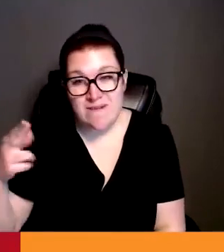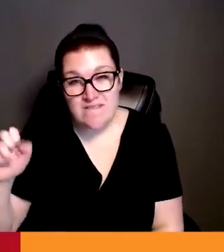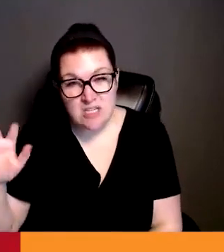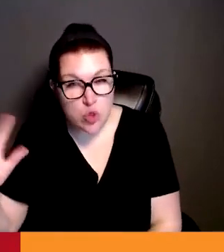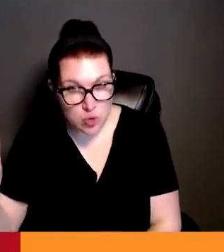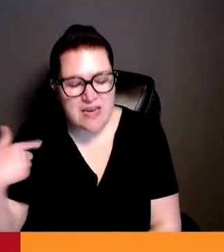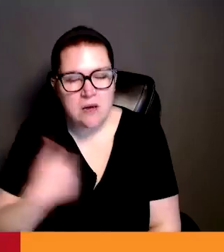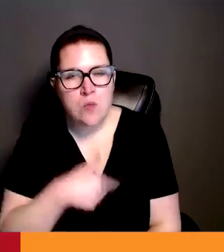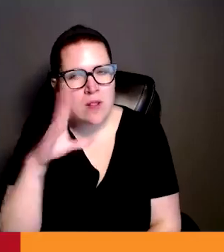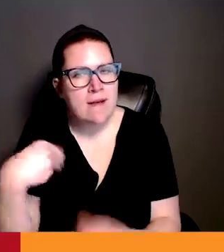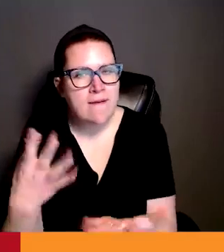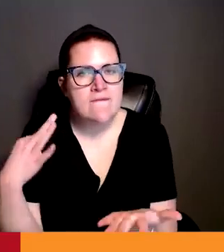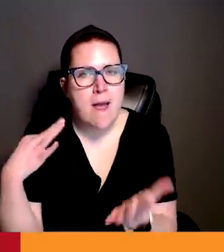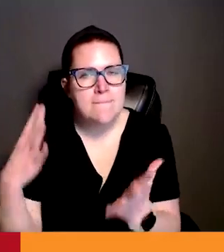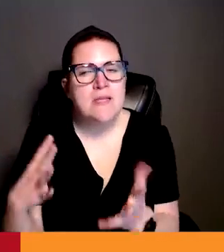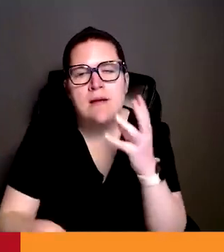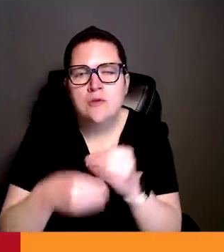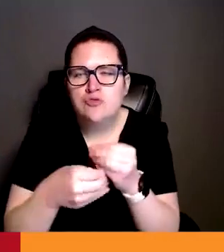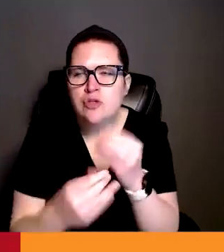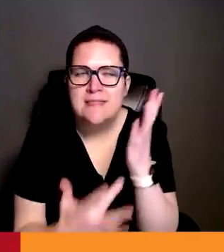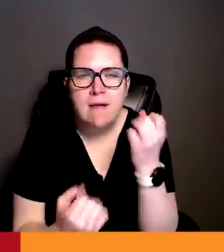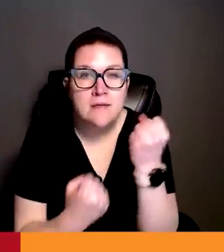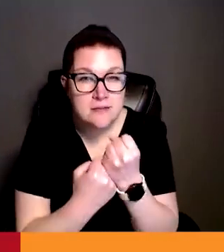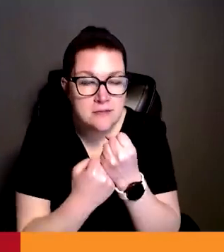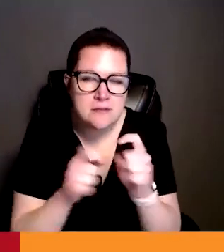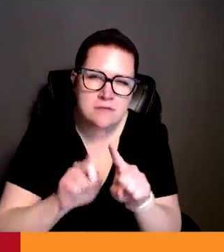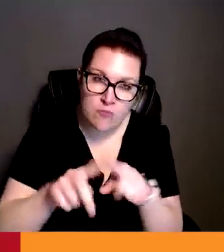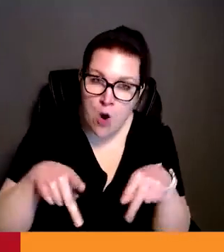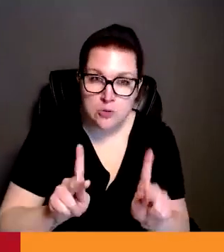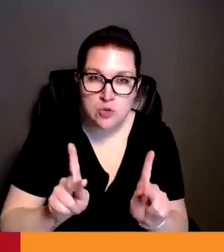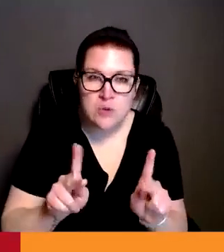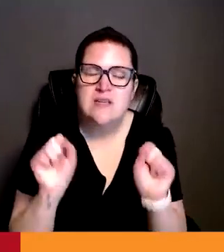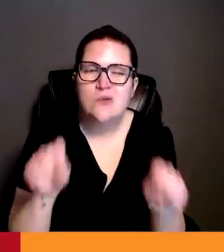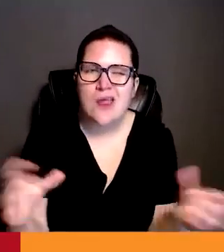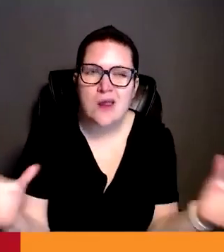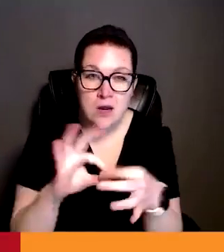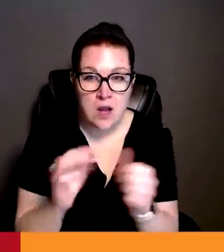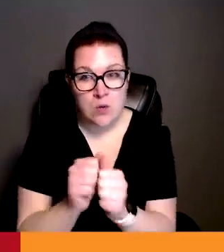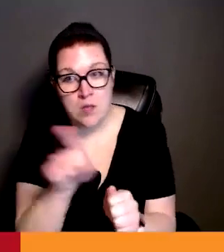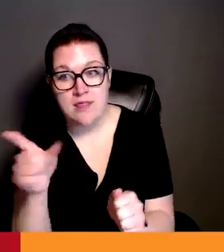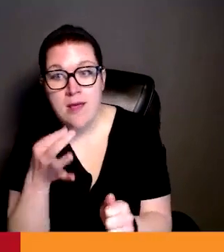provide applicants additional technical assistance and opportunities to connect with subject matter experts and stakeholders.